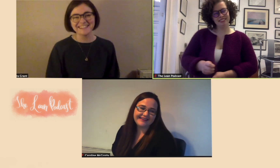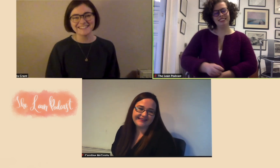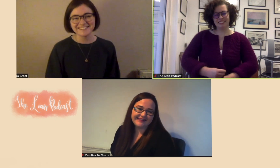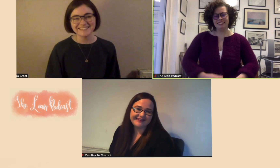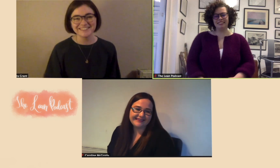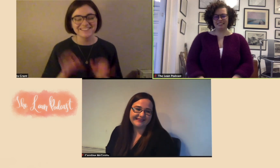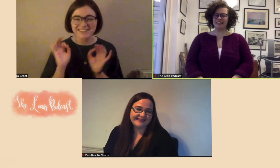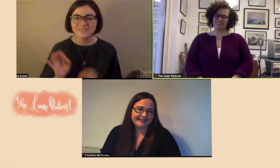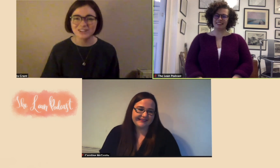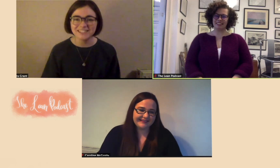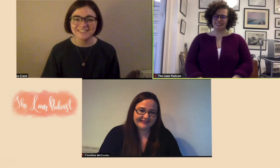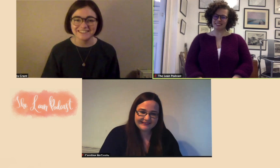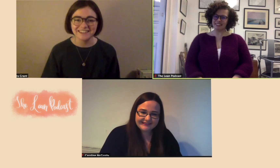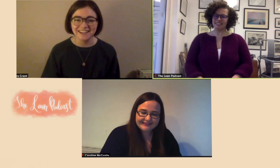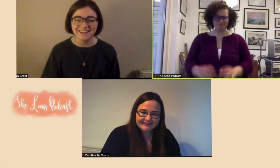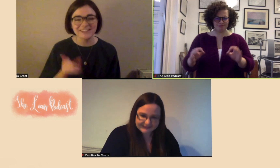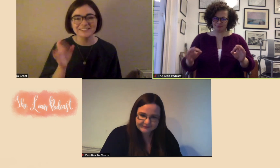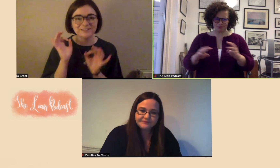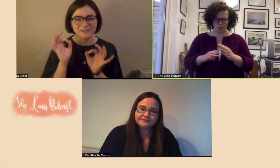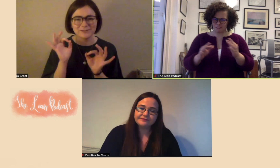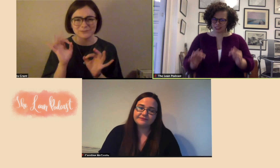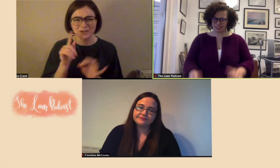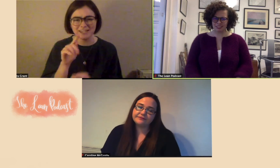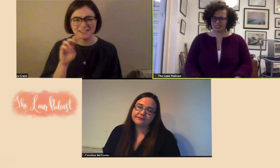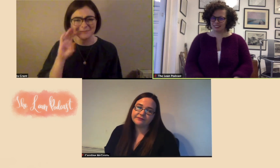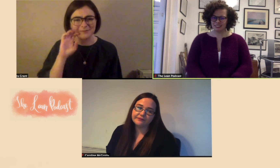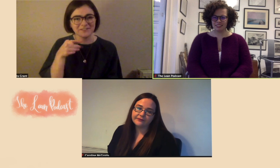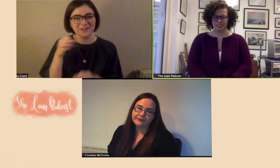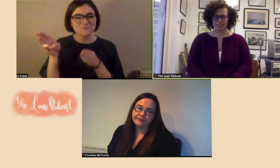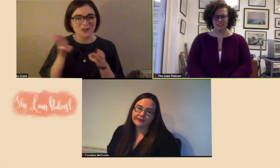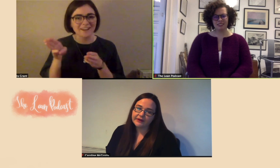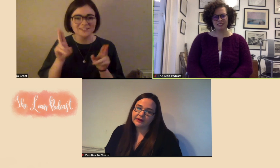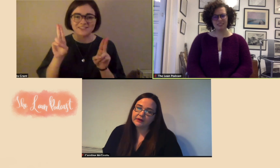say it to the world. - Exactly. That's a great idea. That's fantastic.